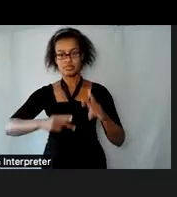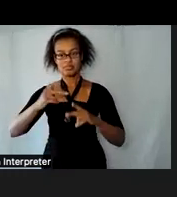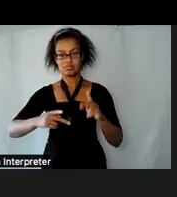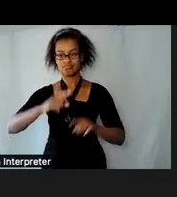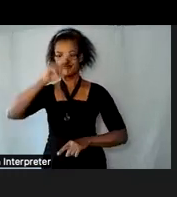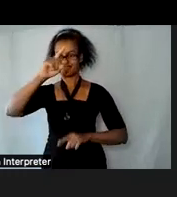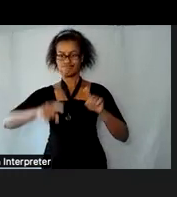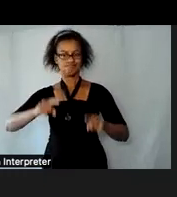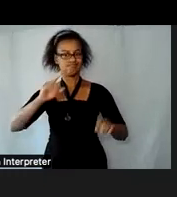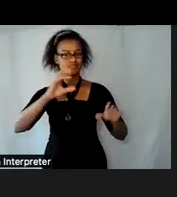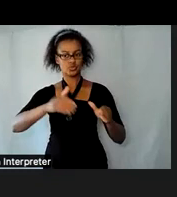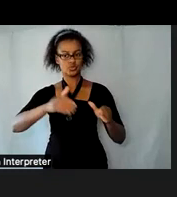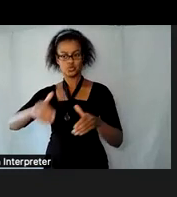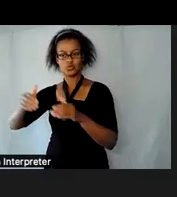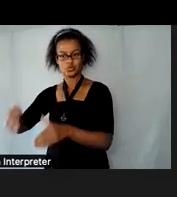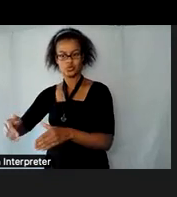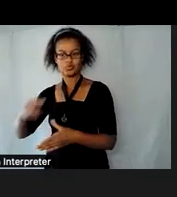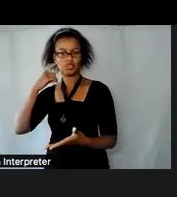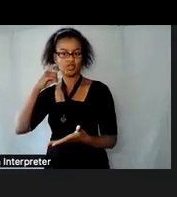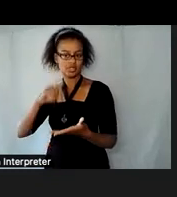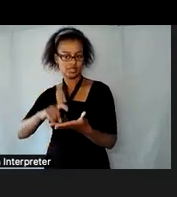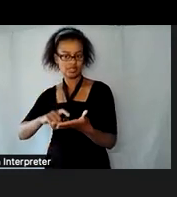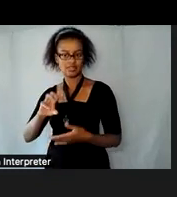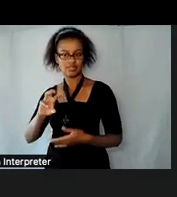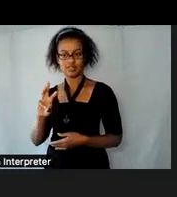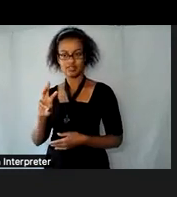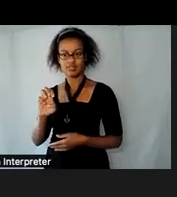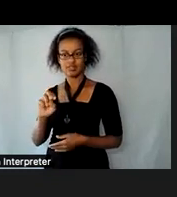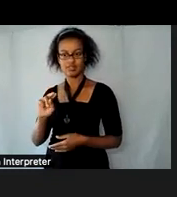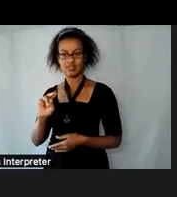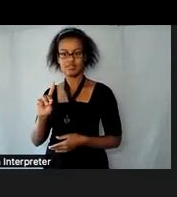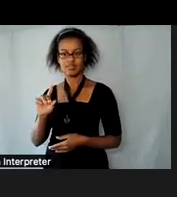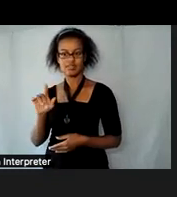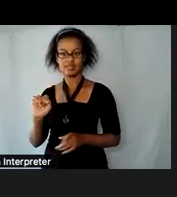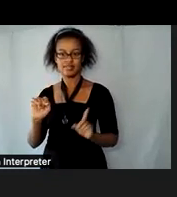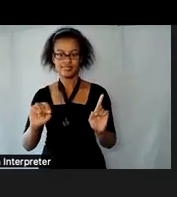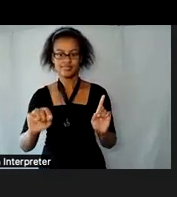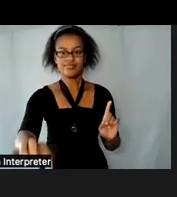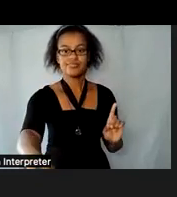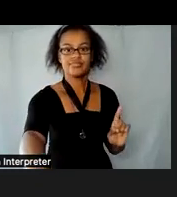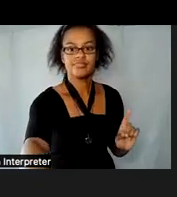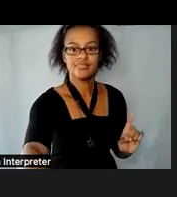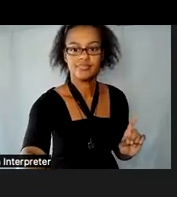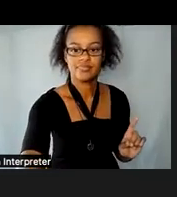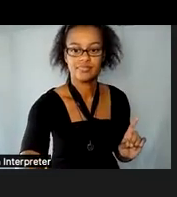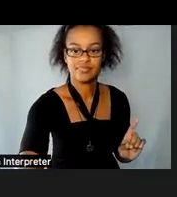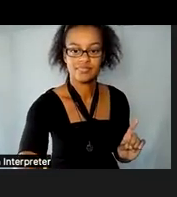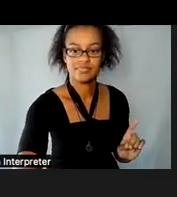the territories of the Wendat, the Anishinabek nation, the Holden nashoni Confederacy and